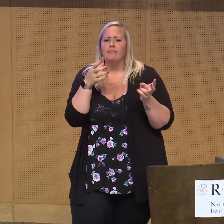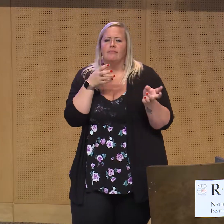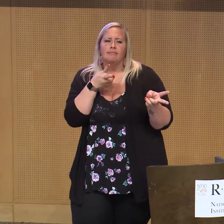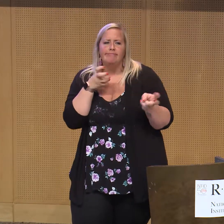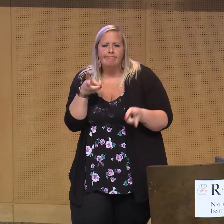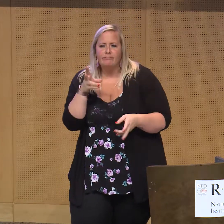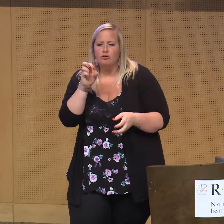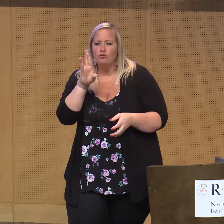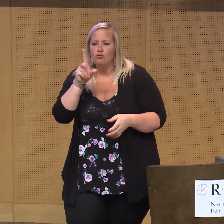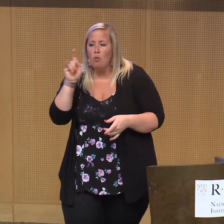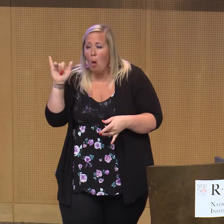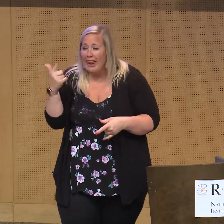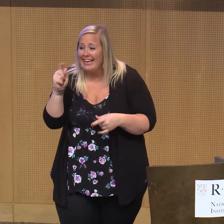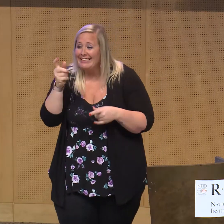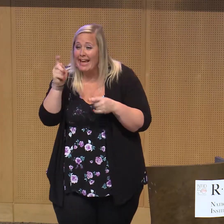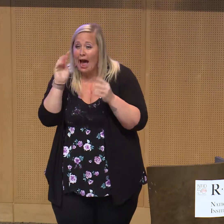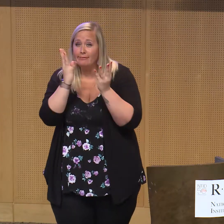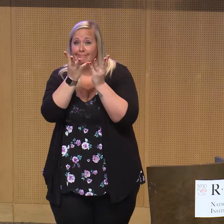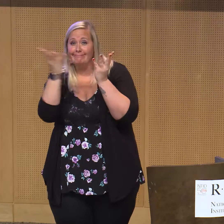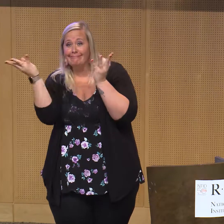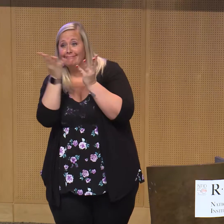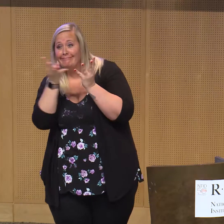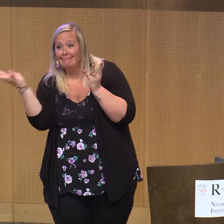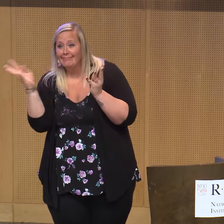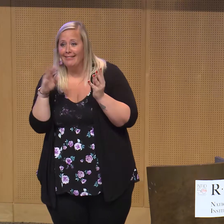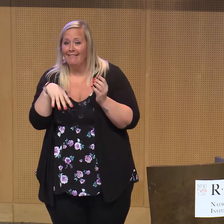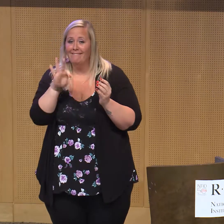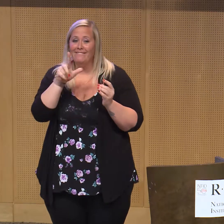and then I just tweaked that and made changes to it.